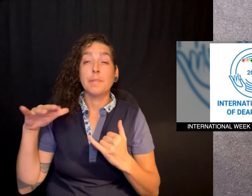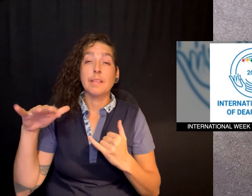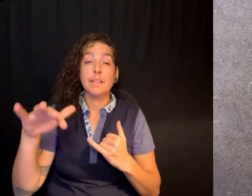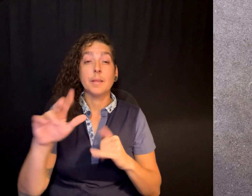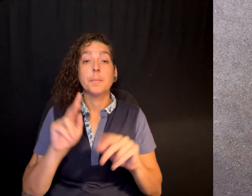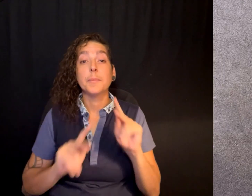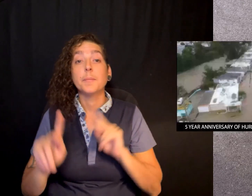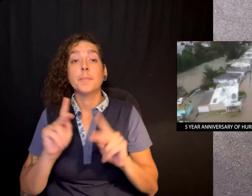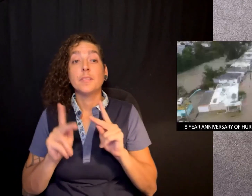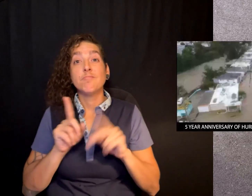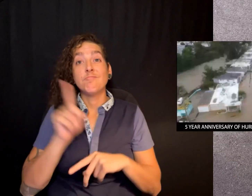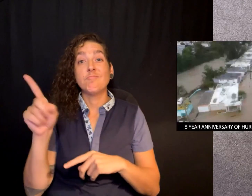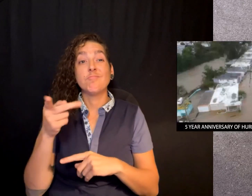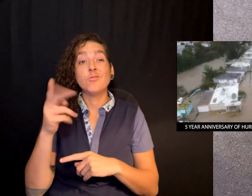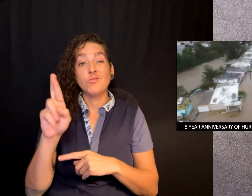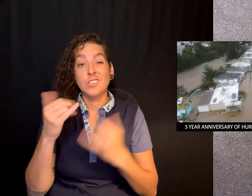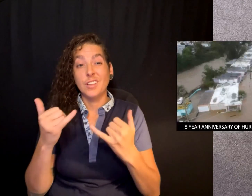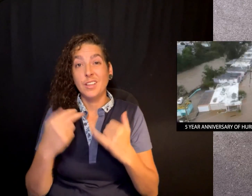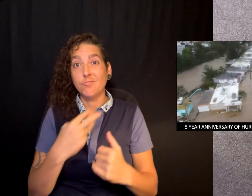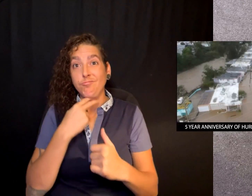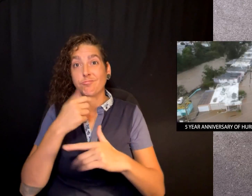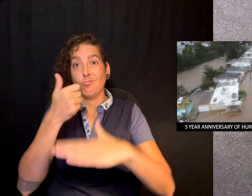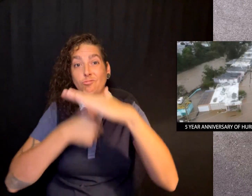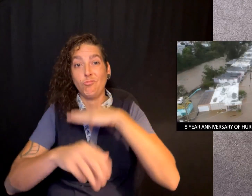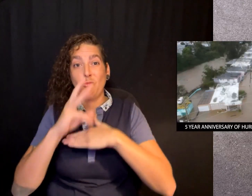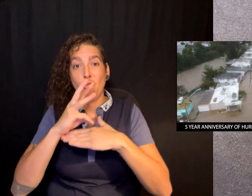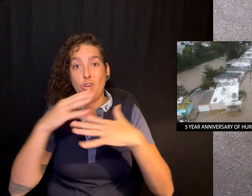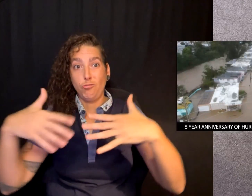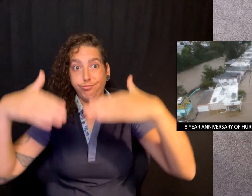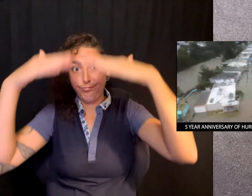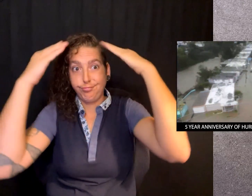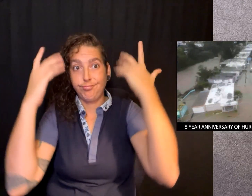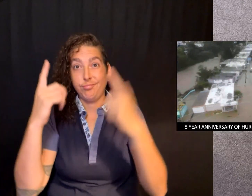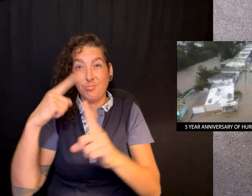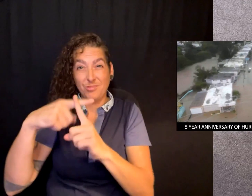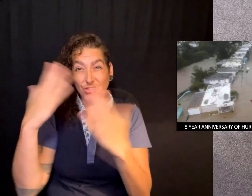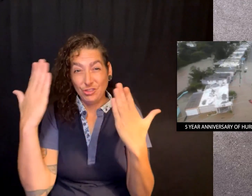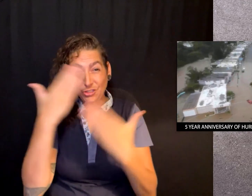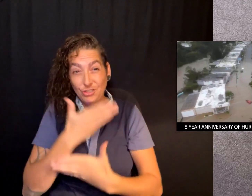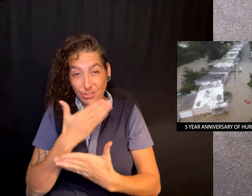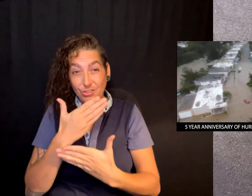right now millions of people in Puerto Rico are underwater and in the dark after hurricane